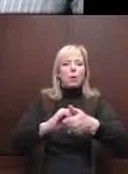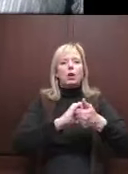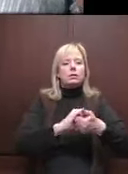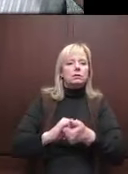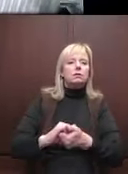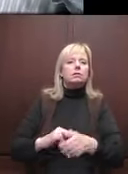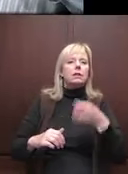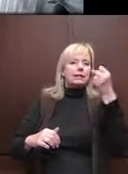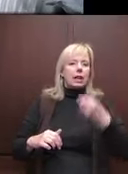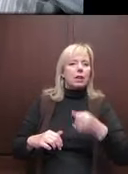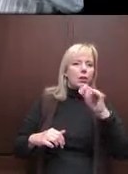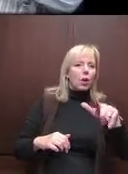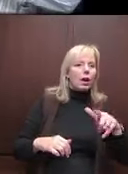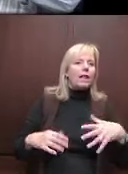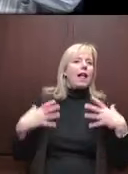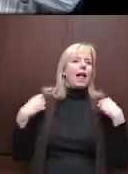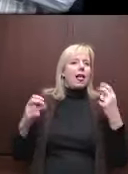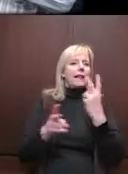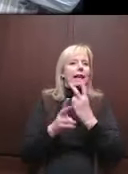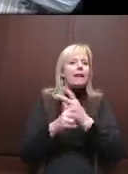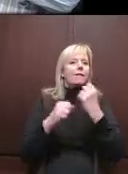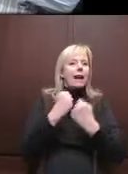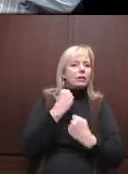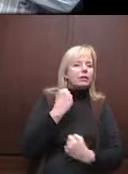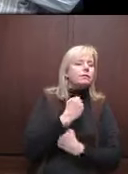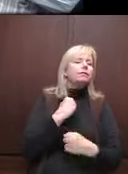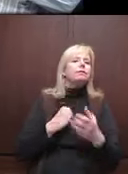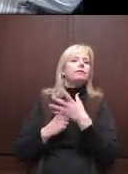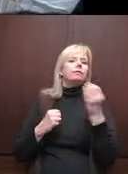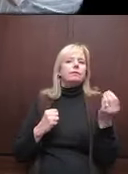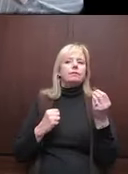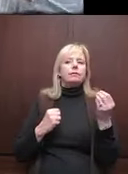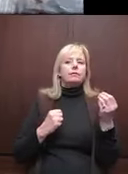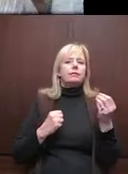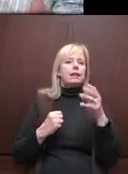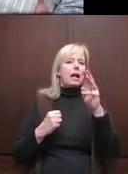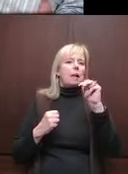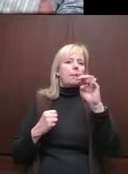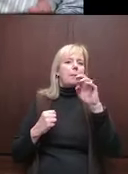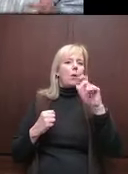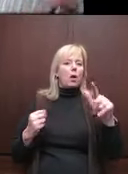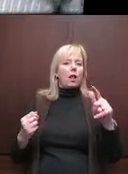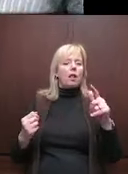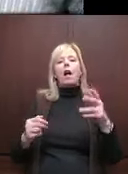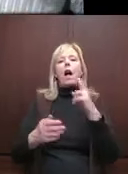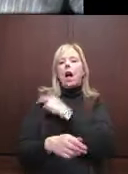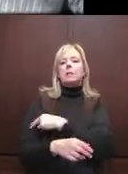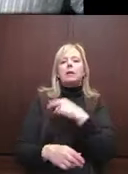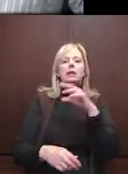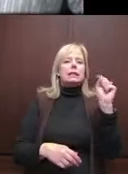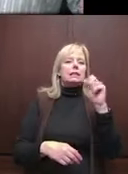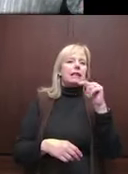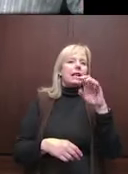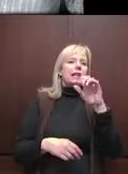Southern Illinois, health care foundation, and memorial in St. Elizabeth, they get these doses.